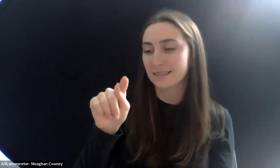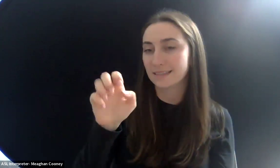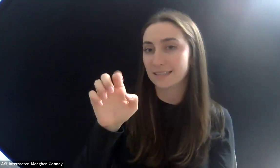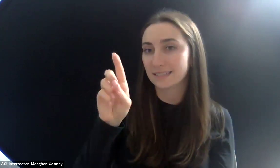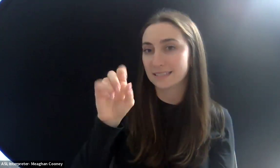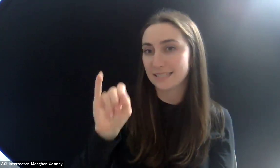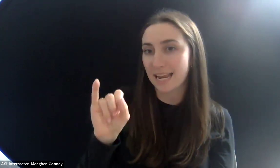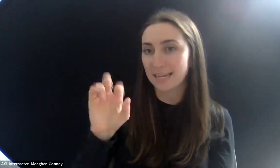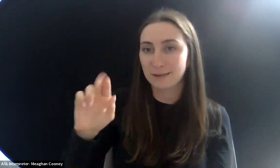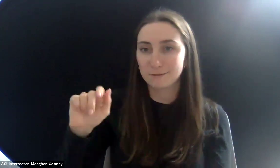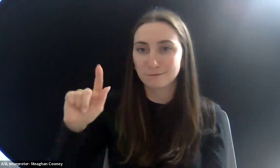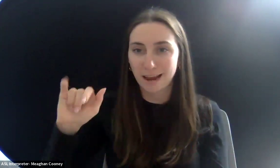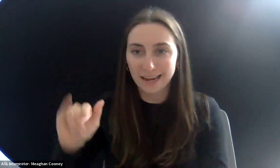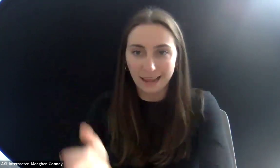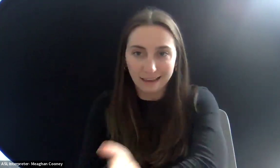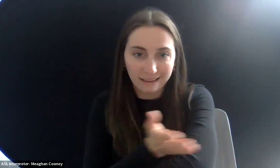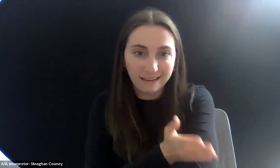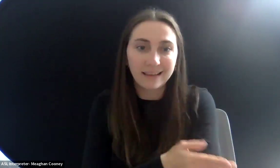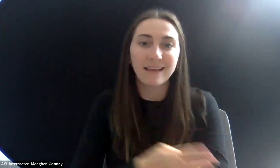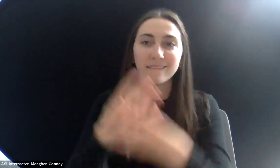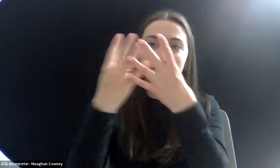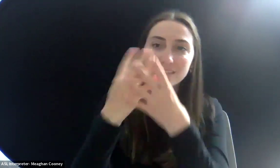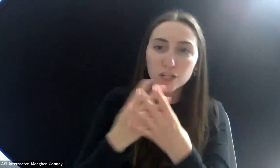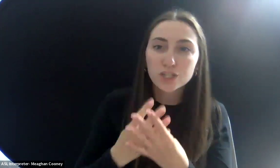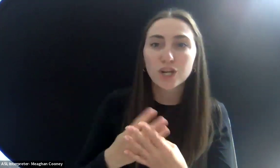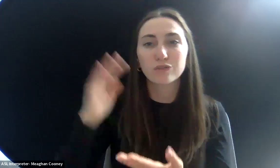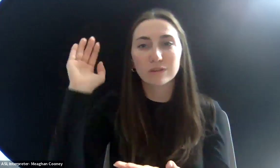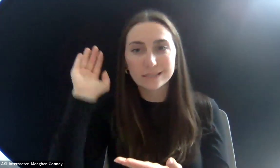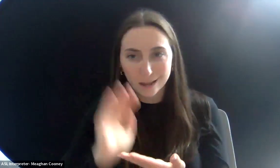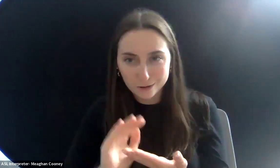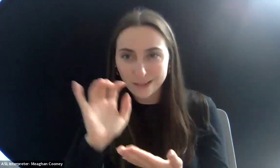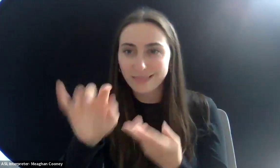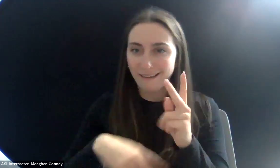reduction, things of that nature. Why don't you go to the next slide?